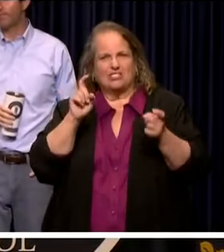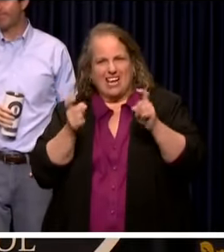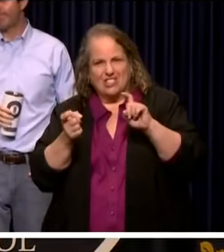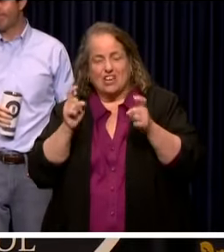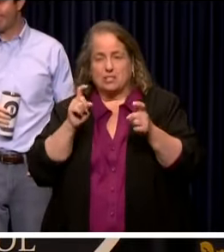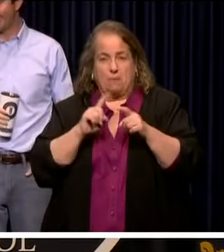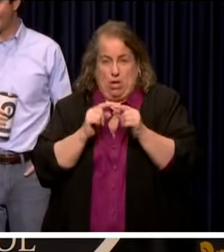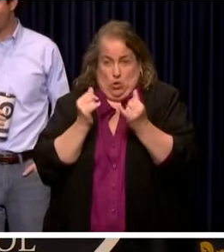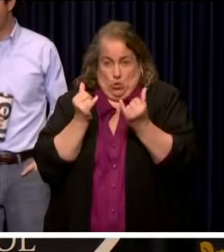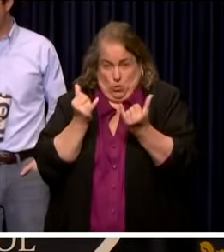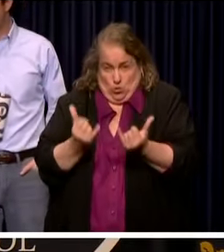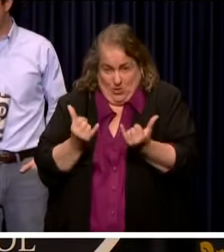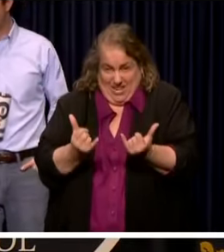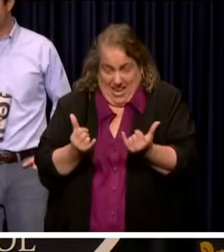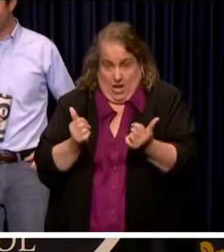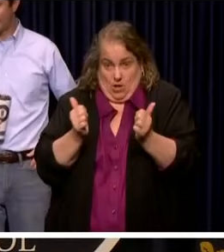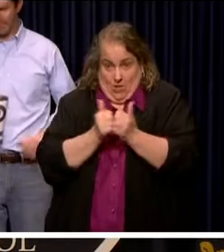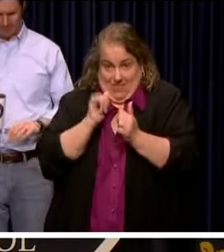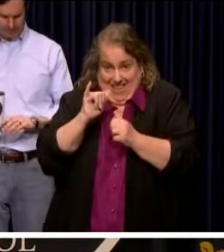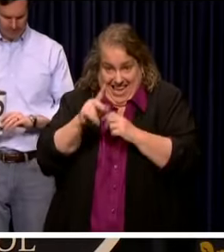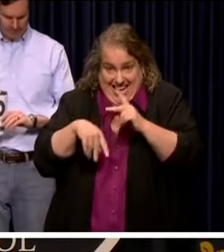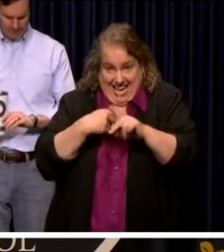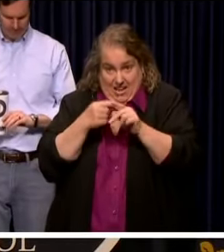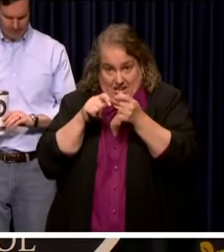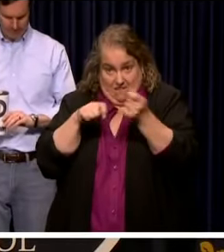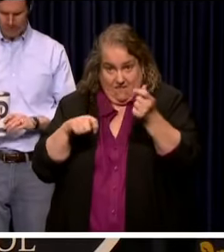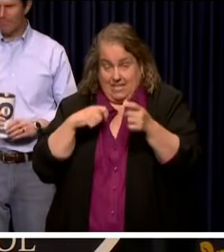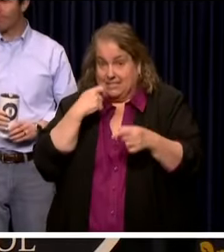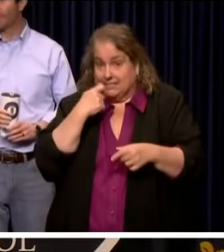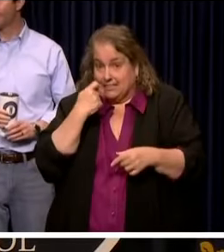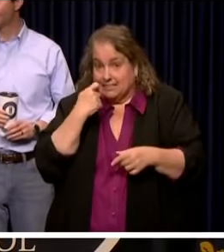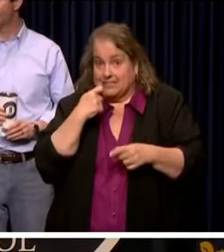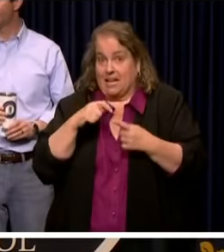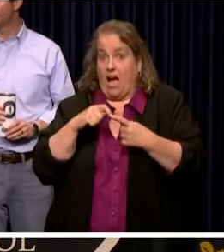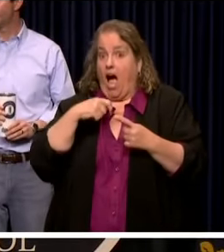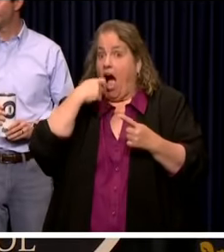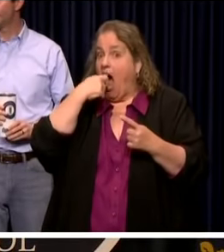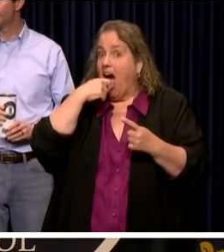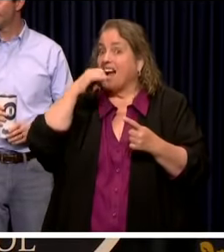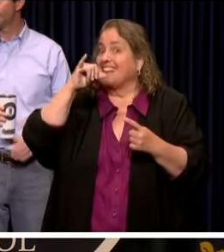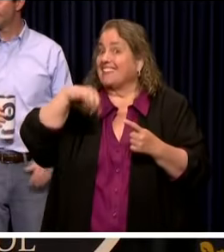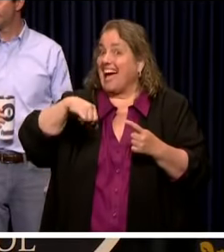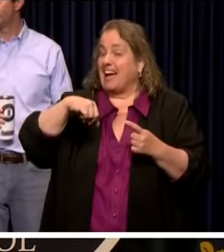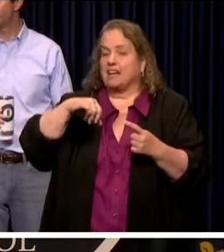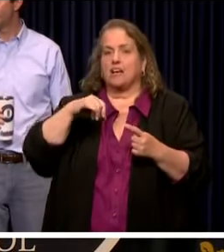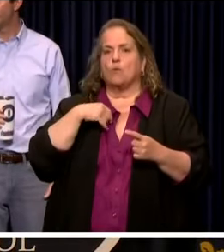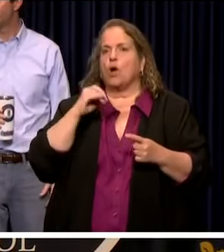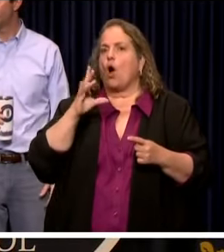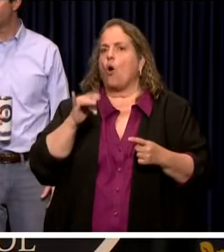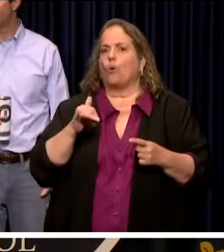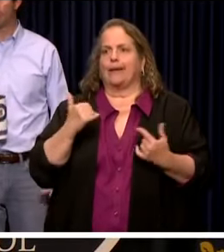WE NEED PEOPLE TO SIGN UP. SO AT THIS POINT, IF YOU ARE